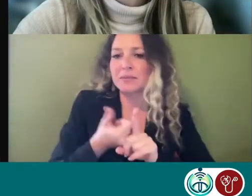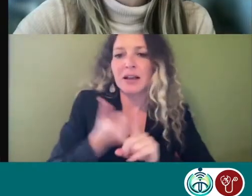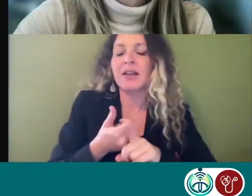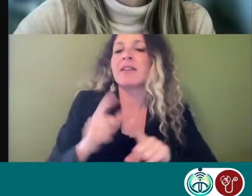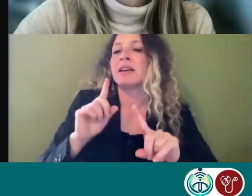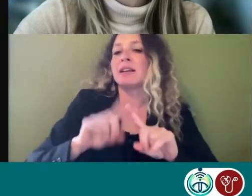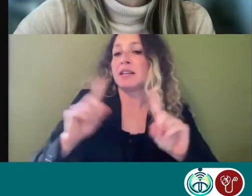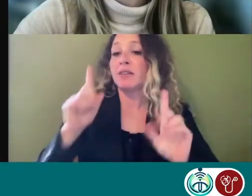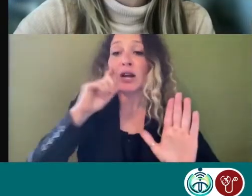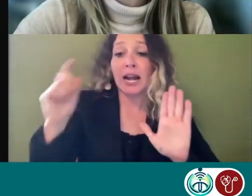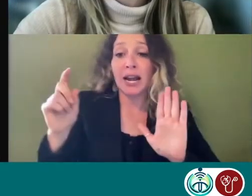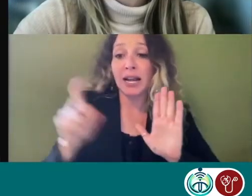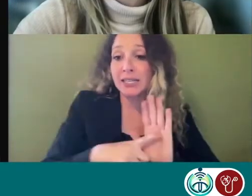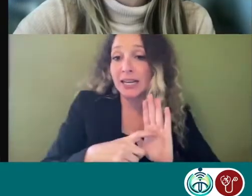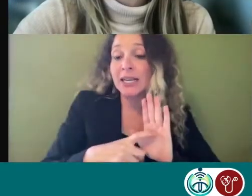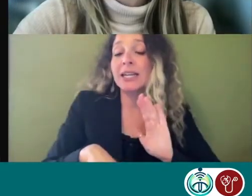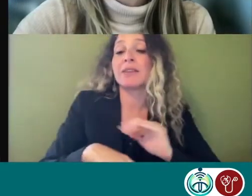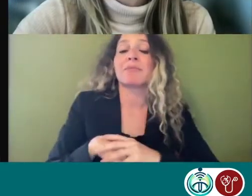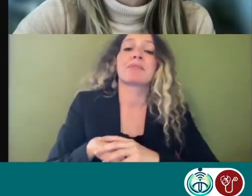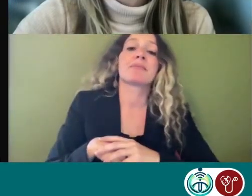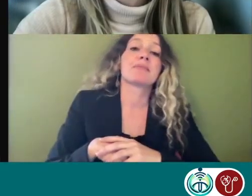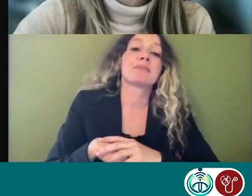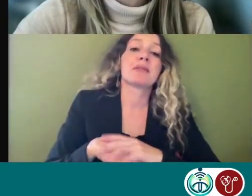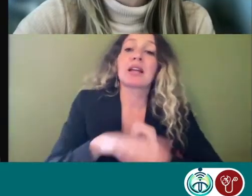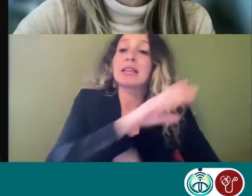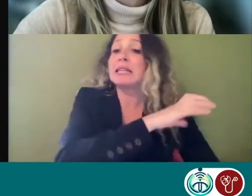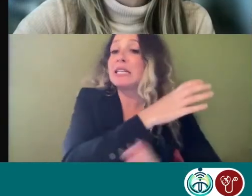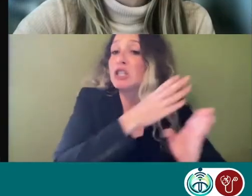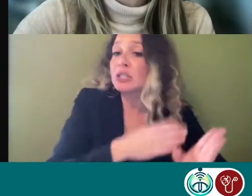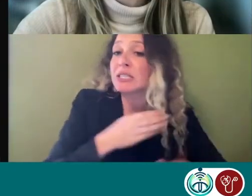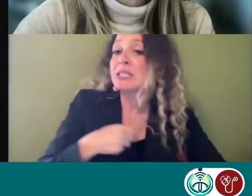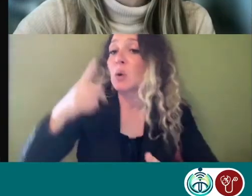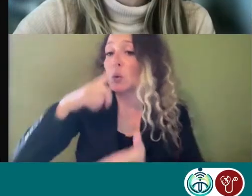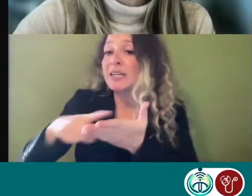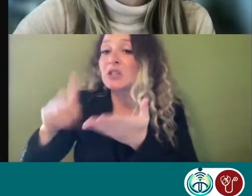family members, and clinicians and researchers. And it's a really wonderful group. We've built